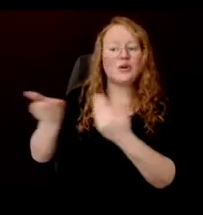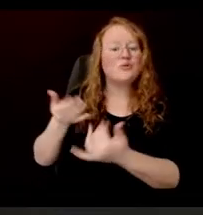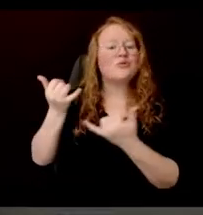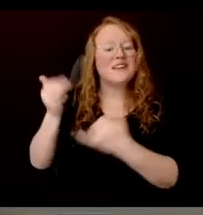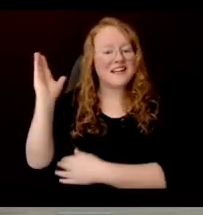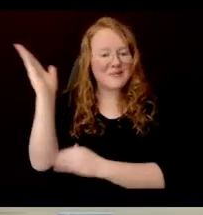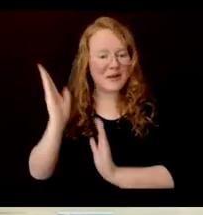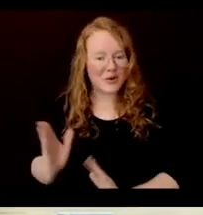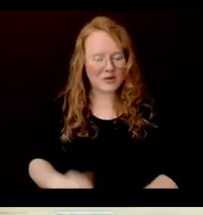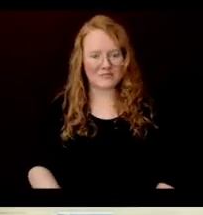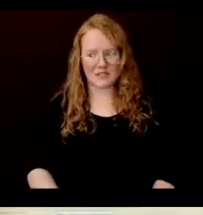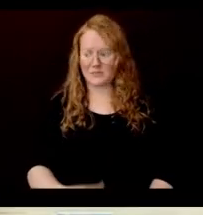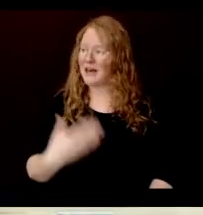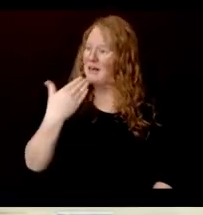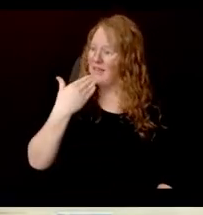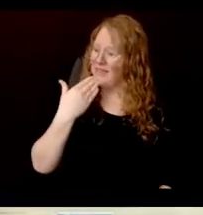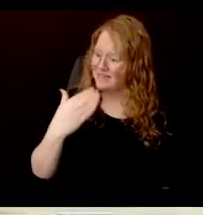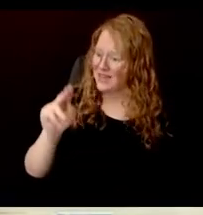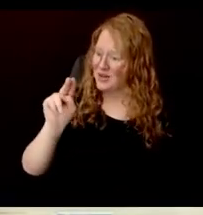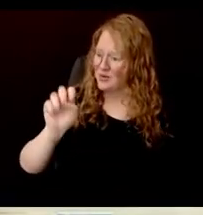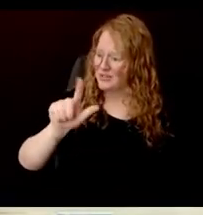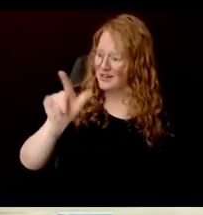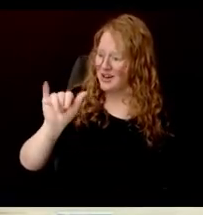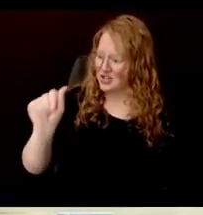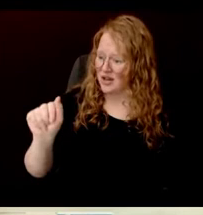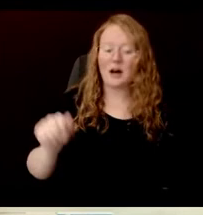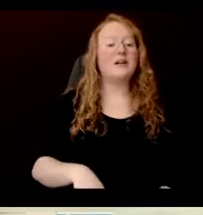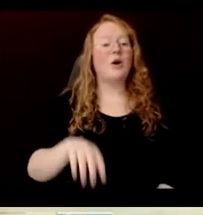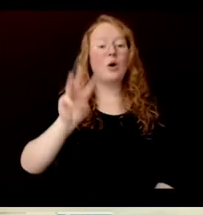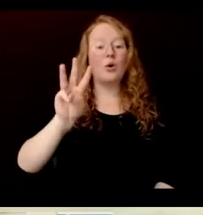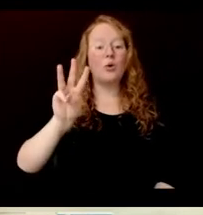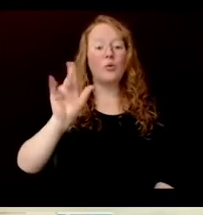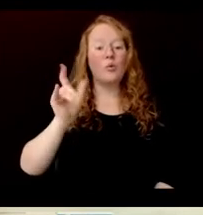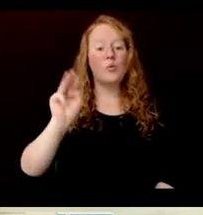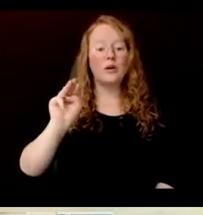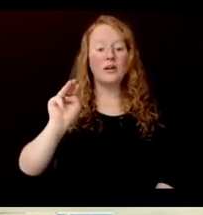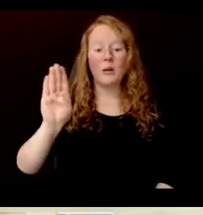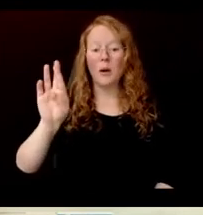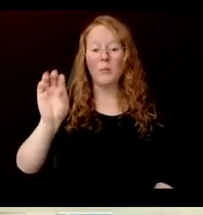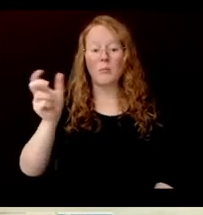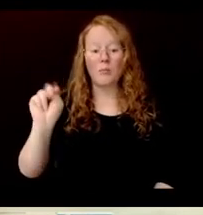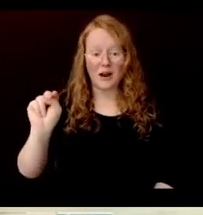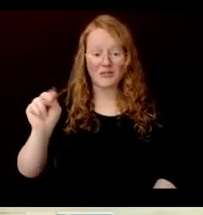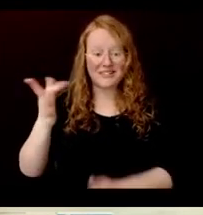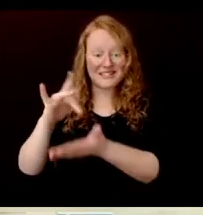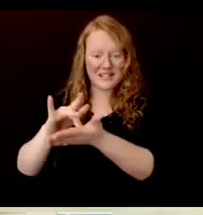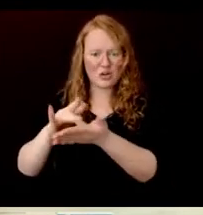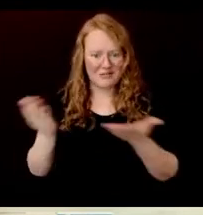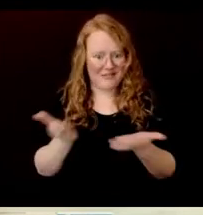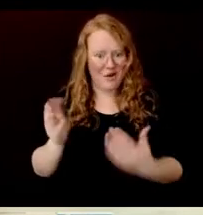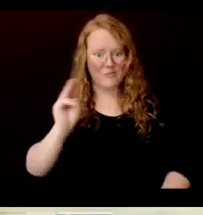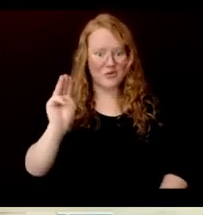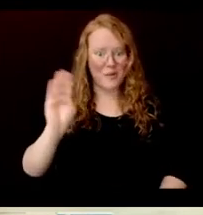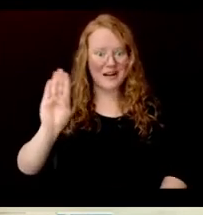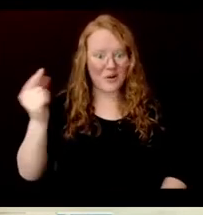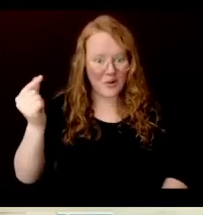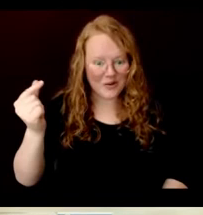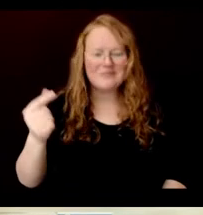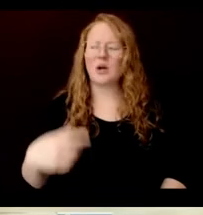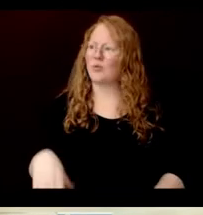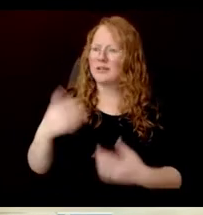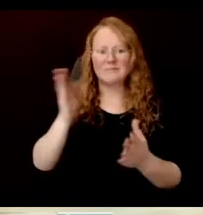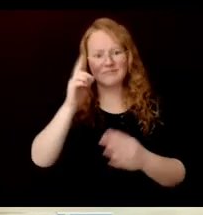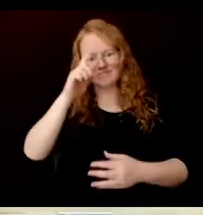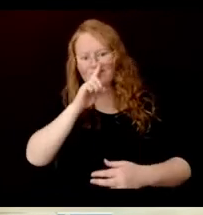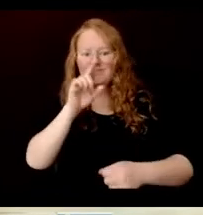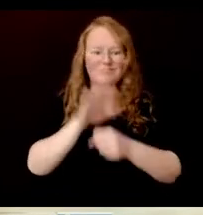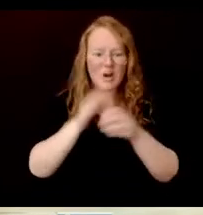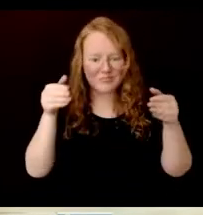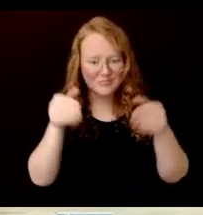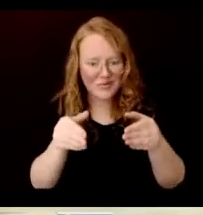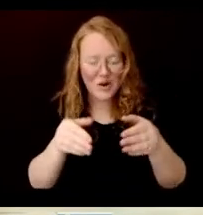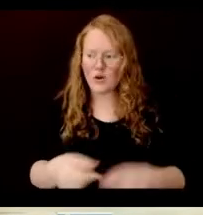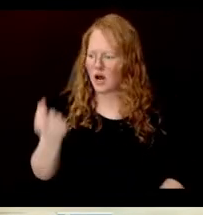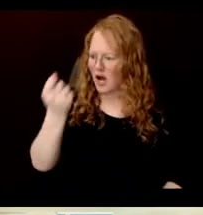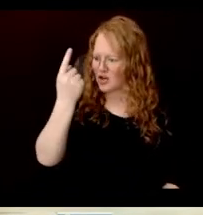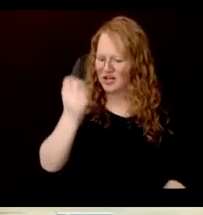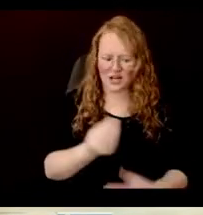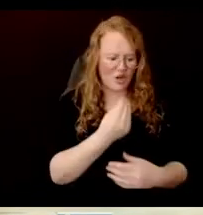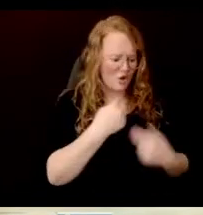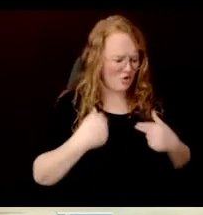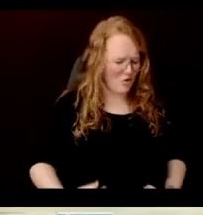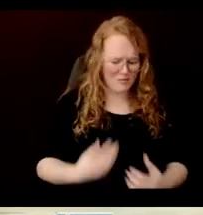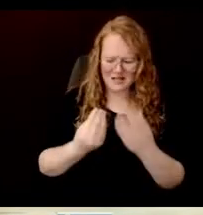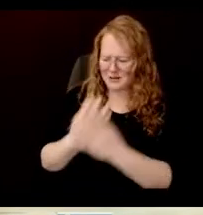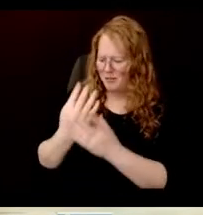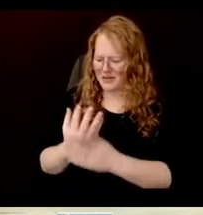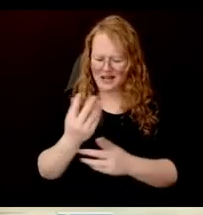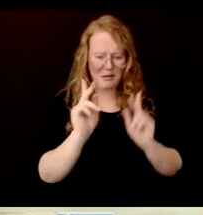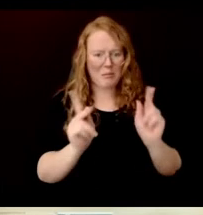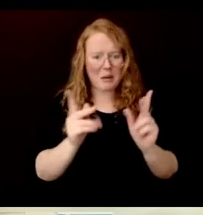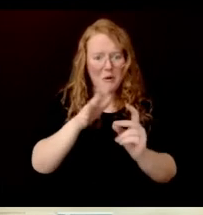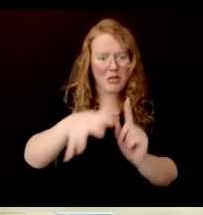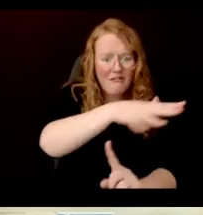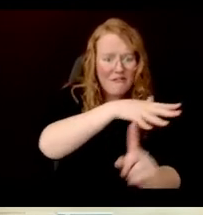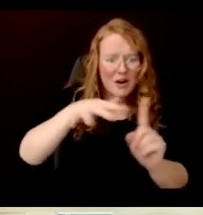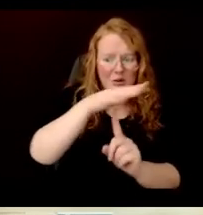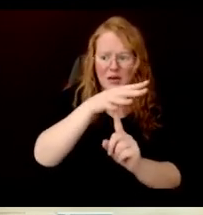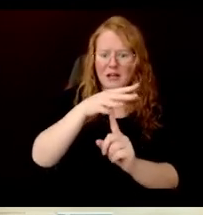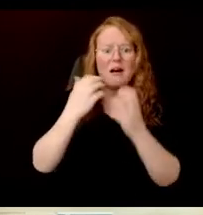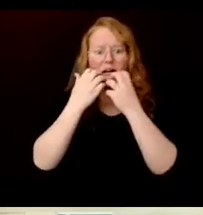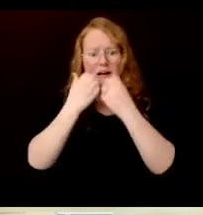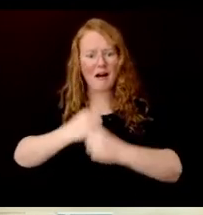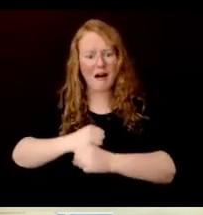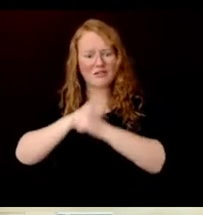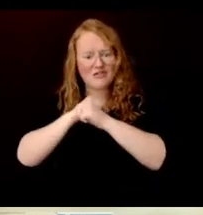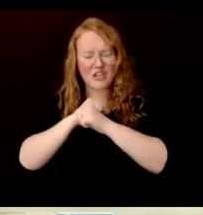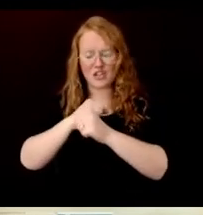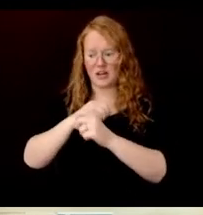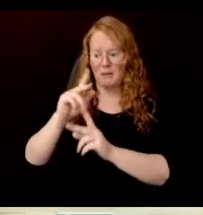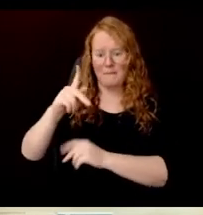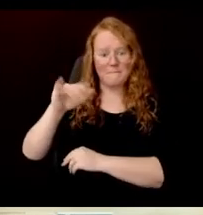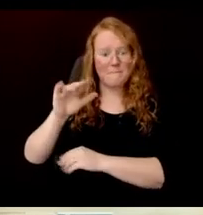Thank You, Nezka. The William L. Brown Center of the Missouri Botanical Garden is dedicated to the useful plants, understanding the relationship between humans plants and their environment, conservation of plant species, and preservation of traditional knowledge for the benefit of future generations.